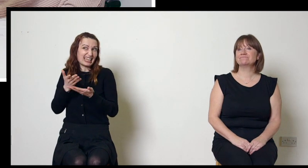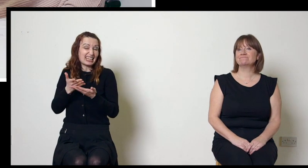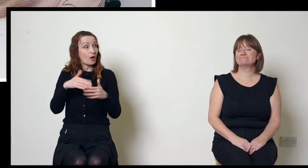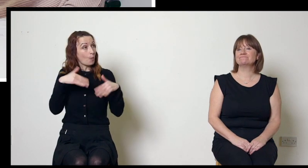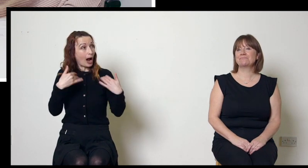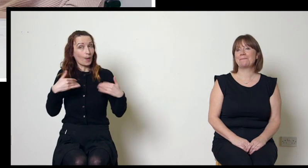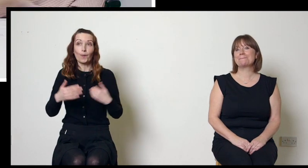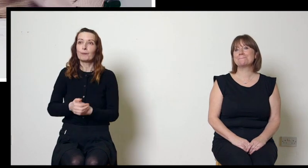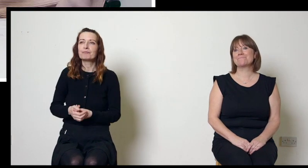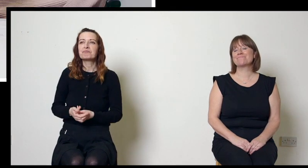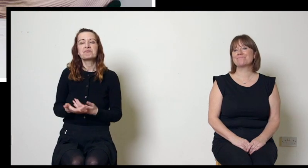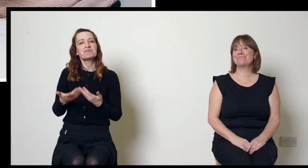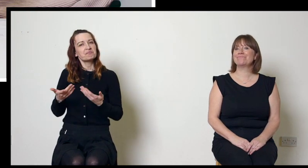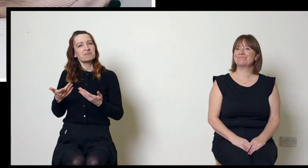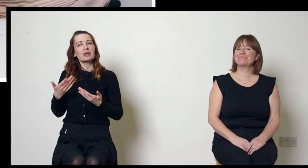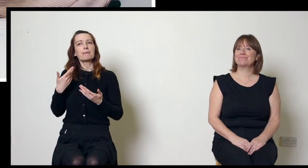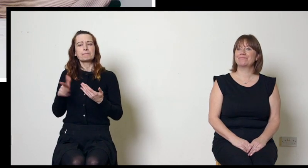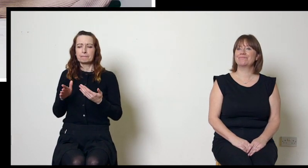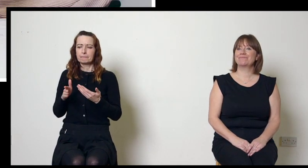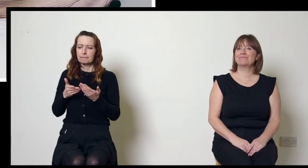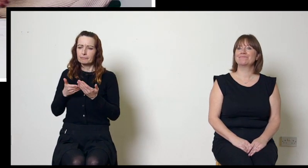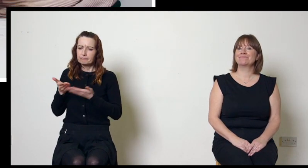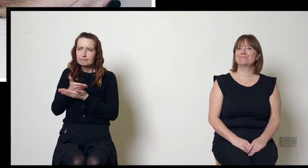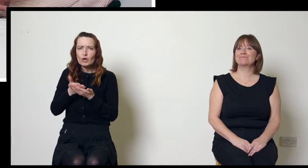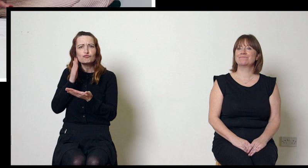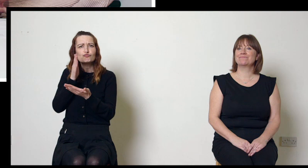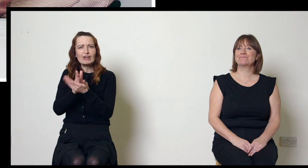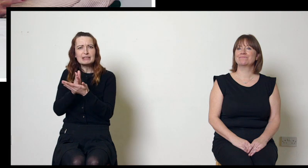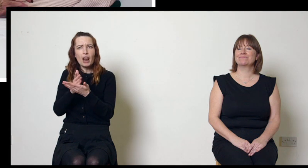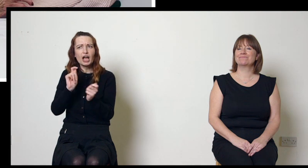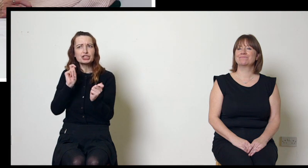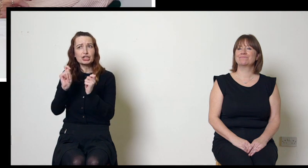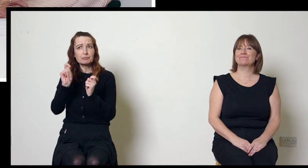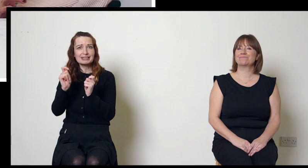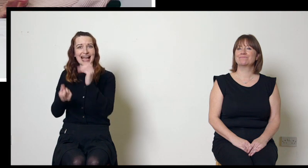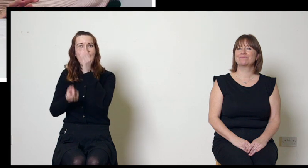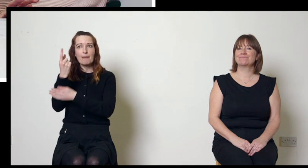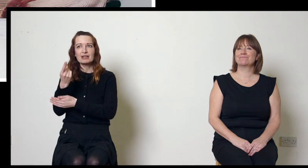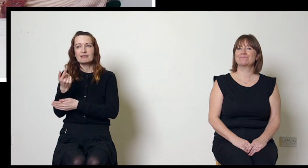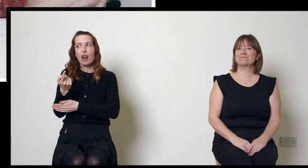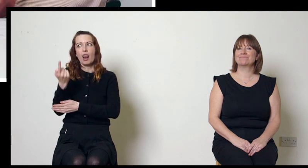So we did Reasonable Adjustments last year to celebrate International Day of Disabled People on the 3rd of December.